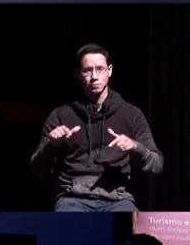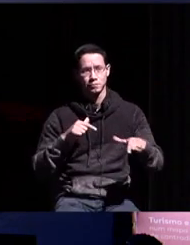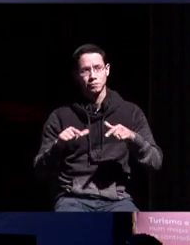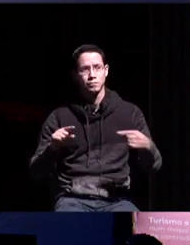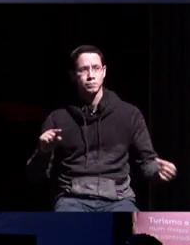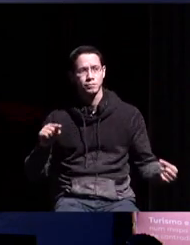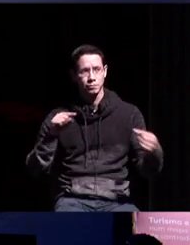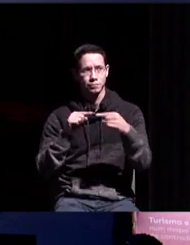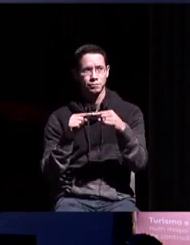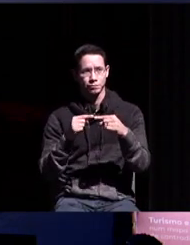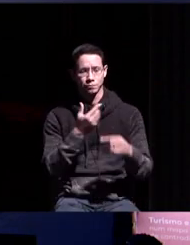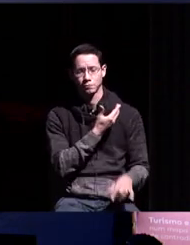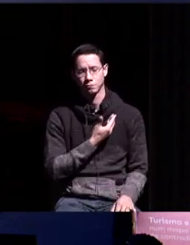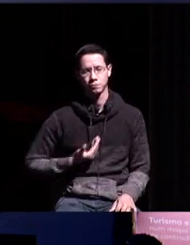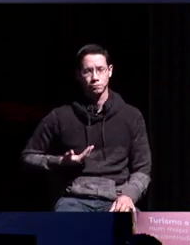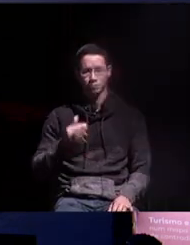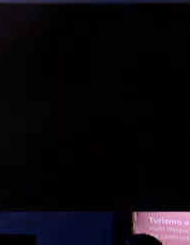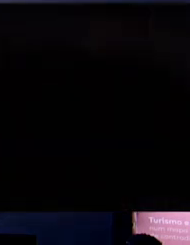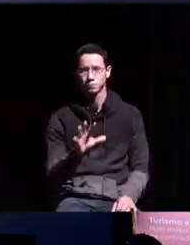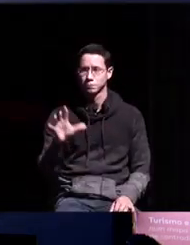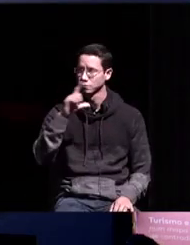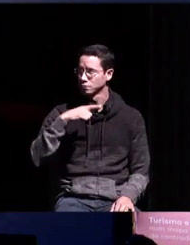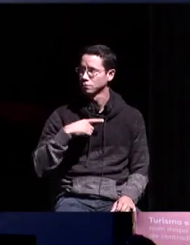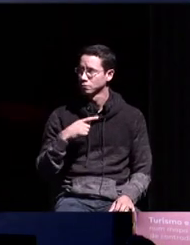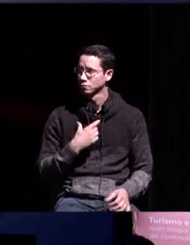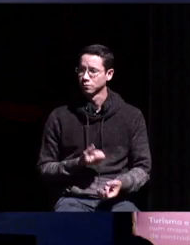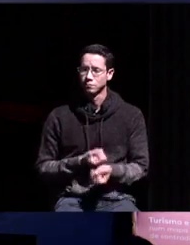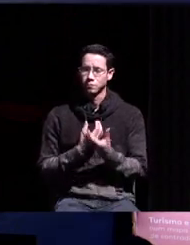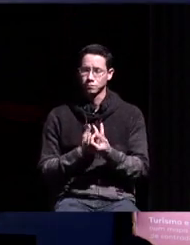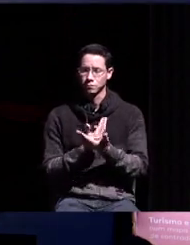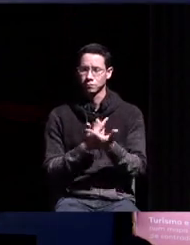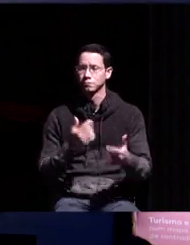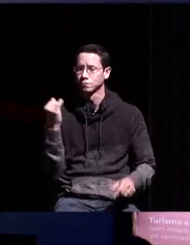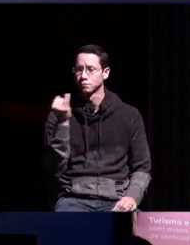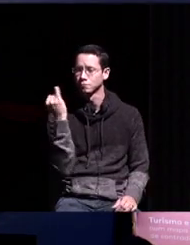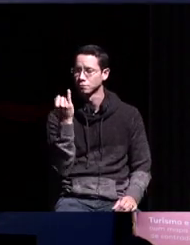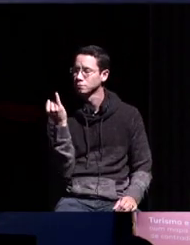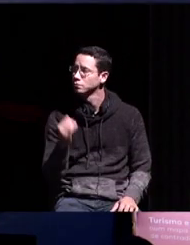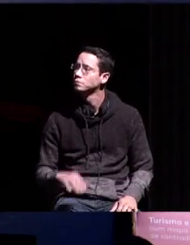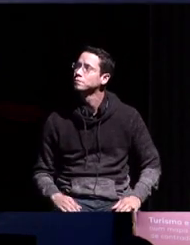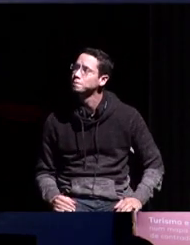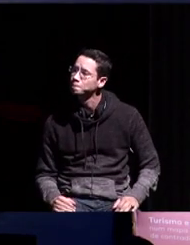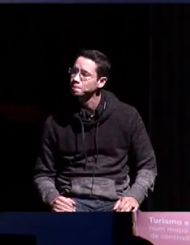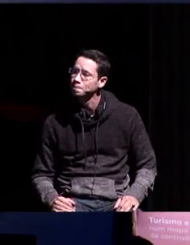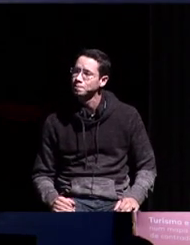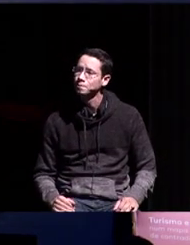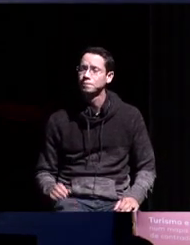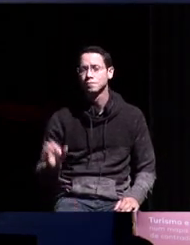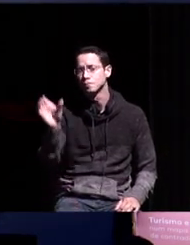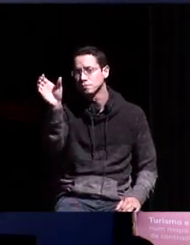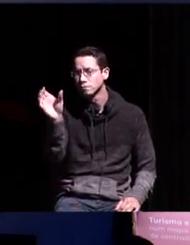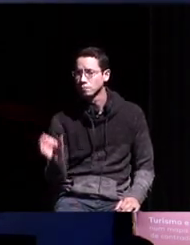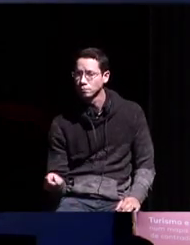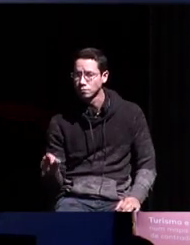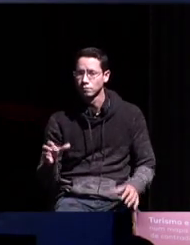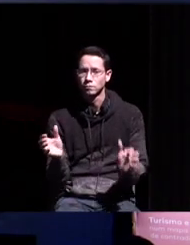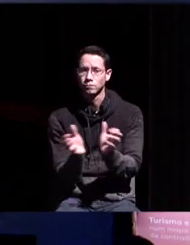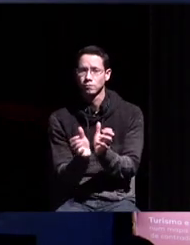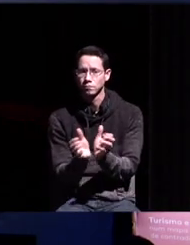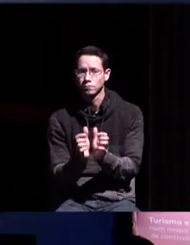which also provides important data. So, what is the profile of the class of workers in tourism?